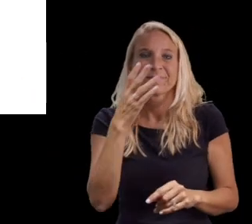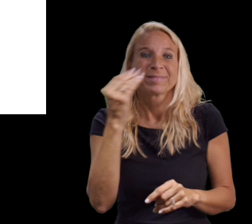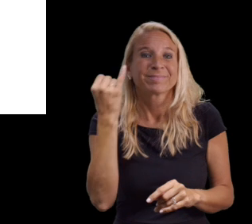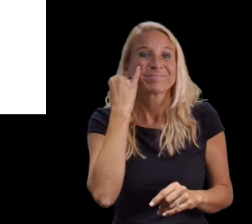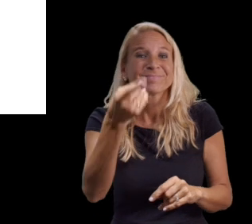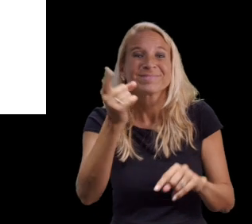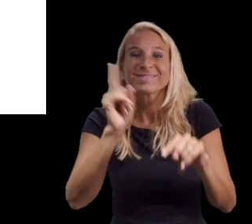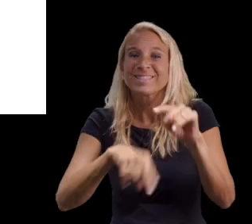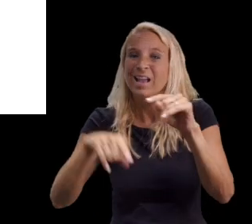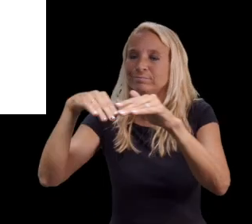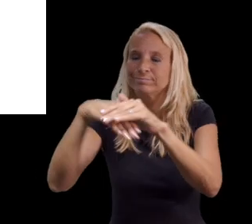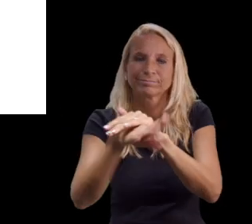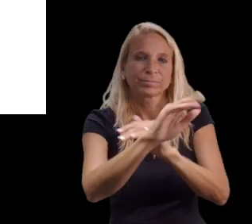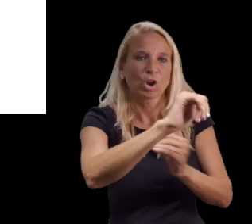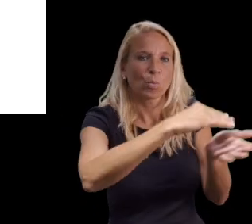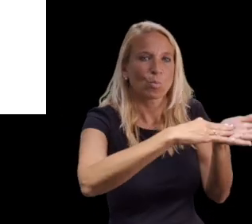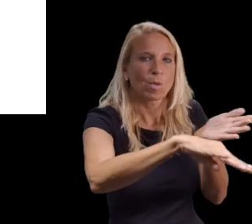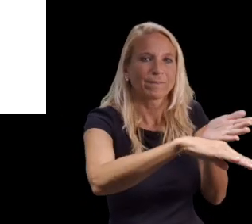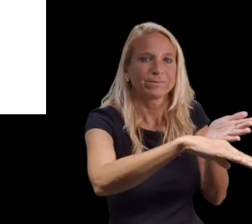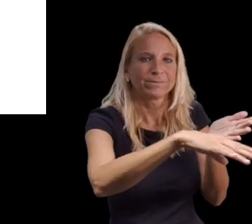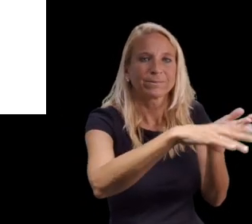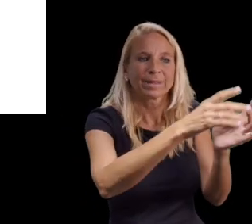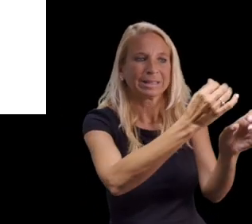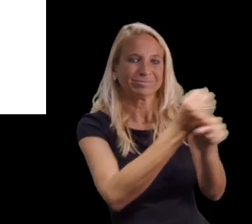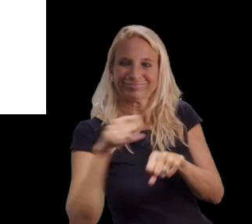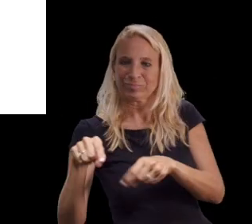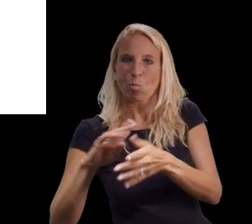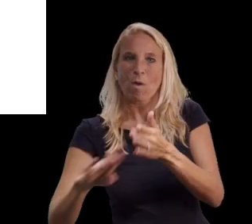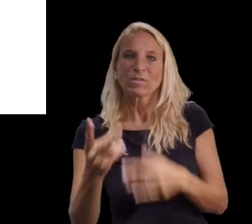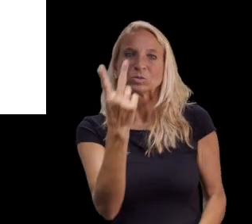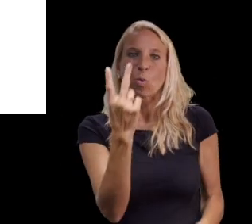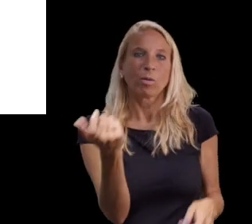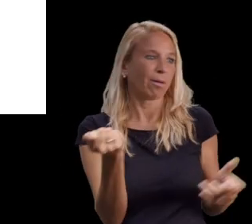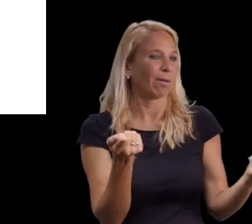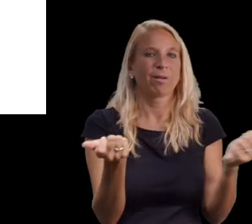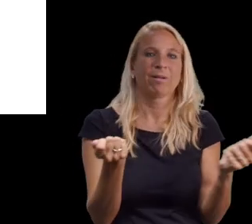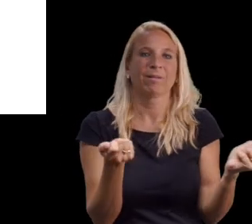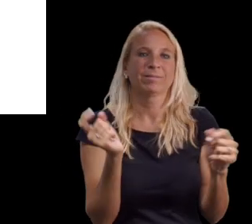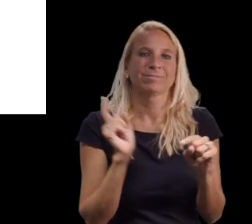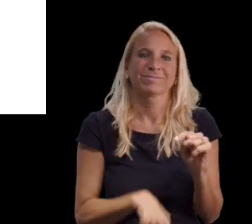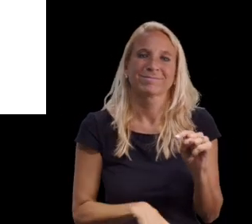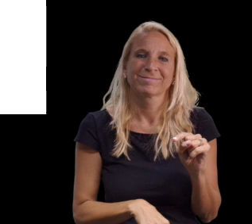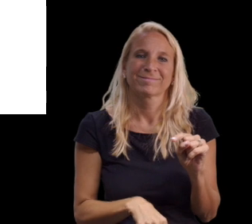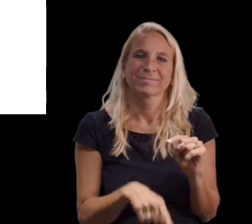in another waiver and receive this waiver. You can be on the interest list for other waivers,